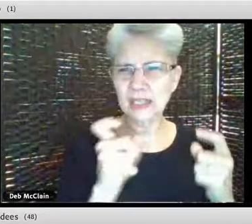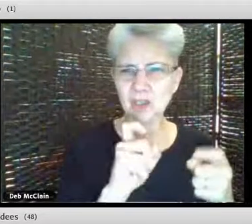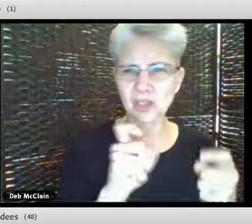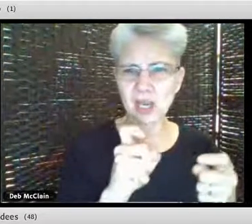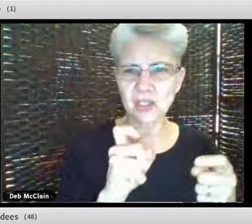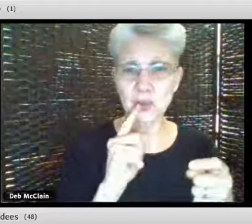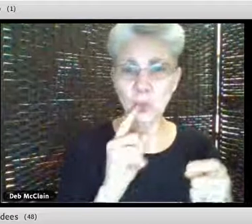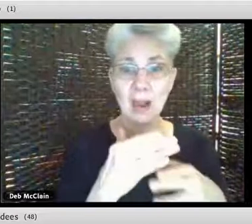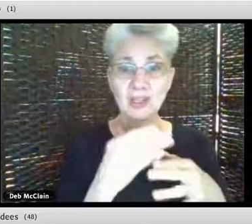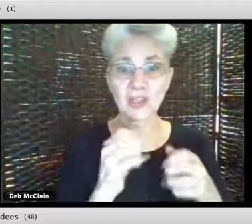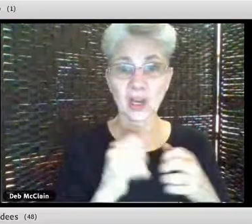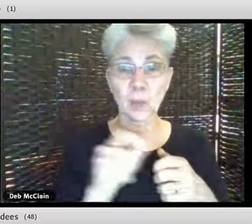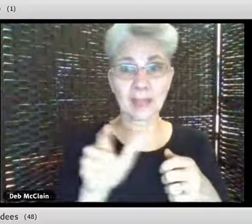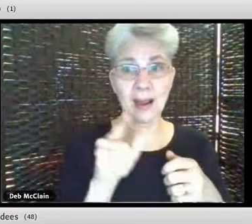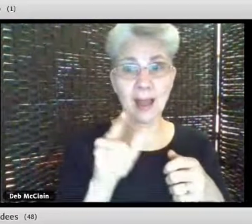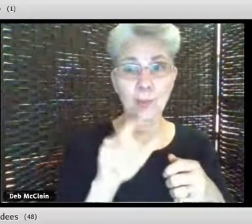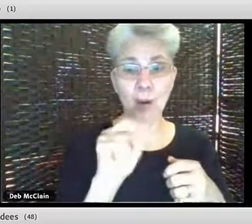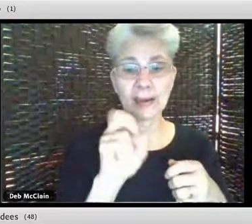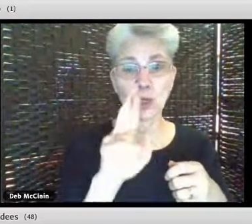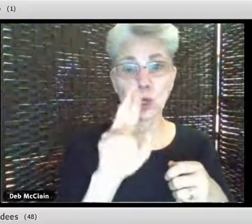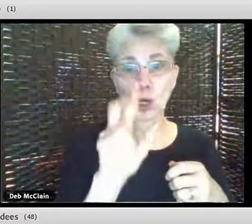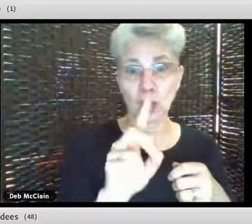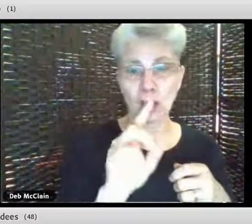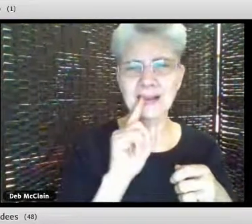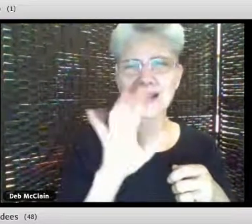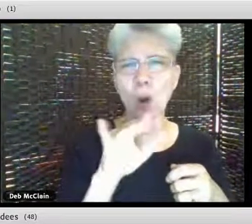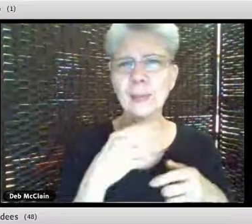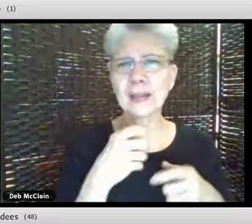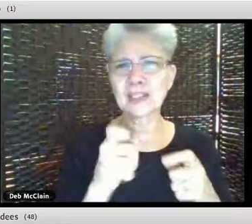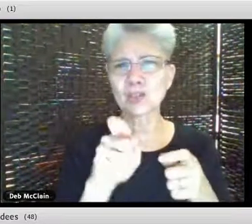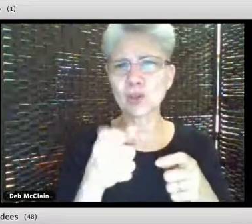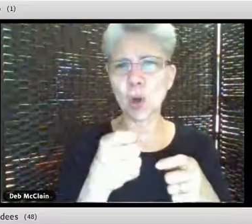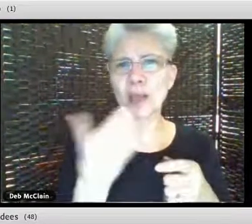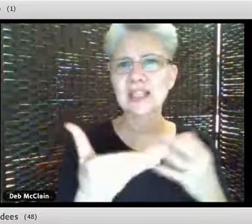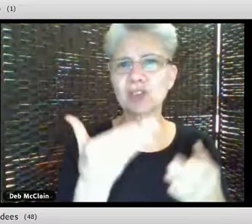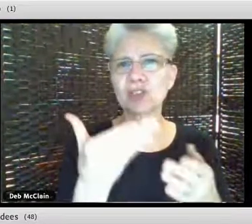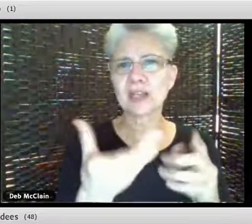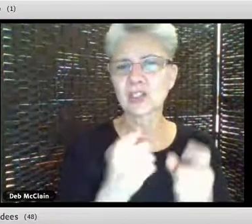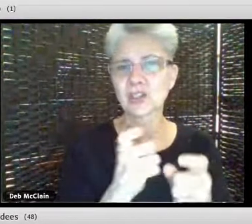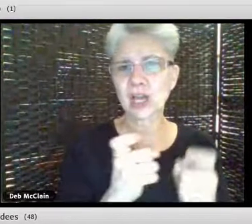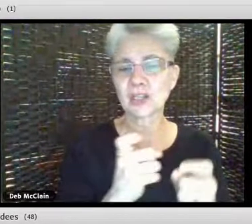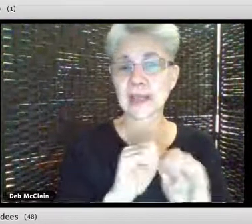You'll see this is kind of like track changes. So when I shared this with library nerd, I said,